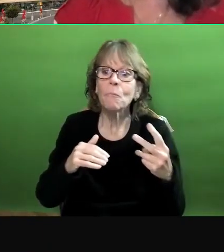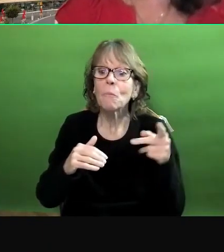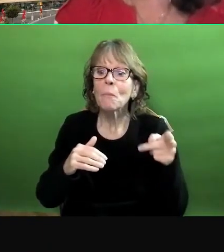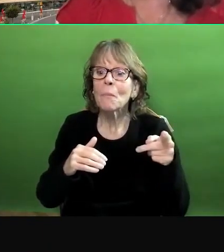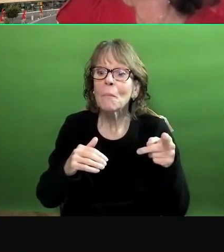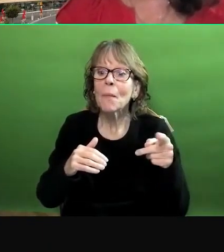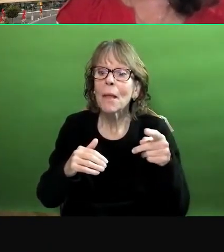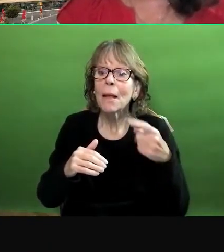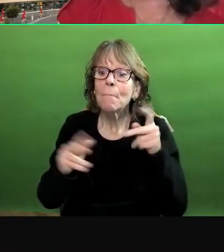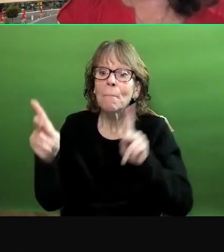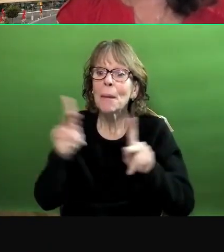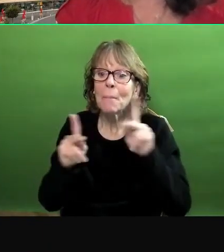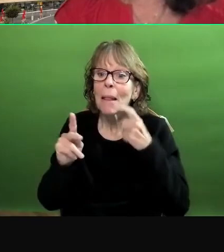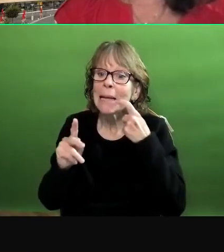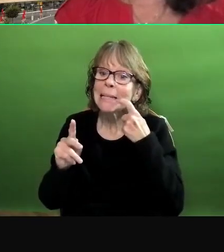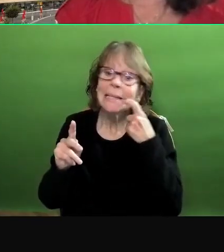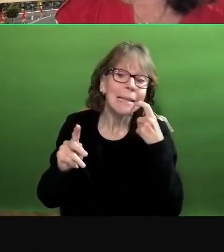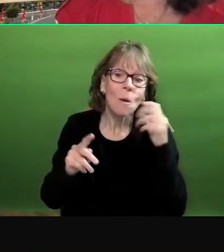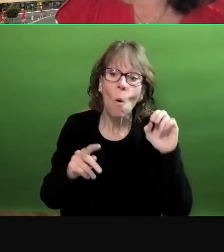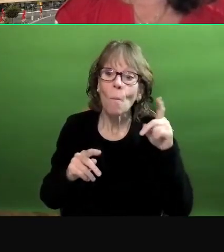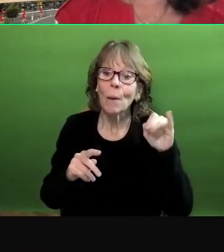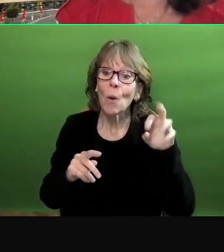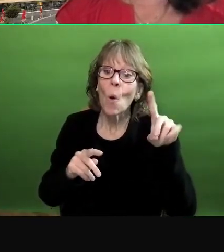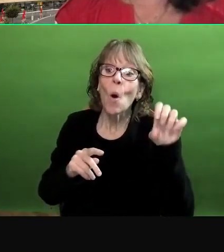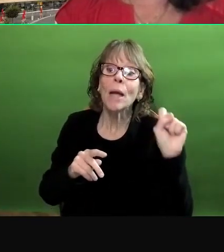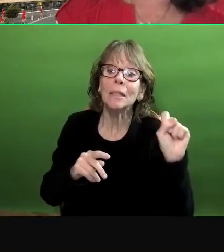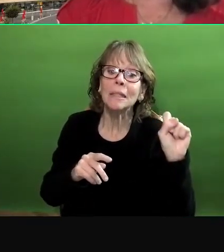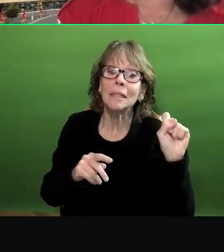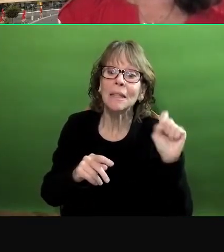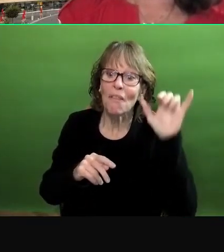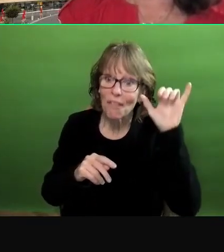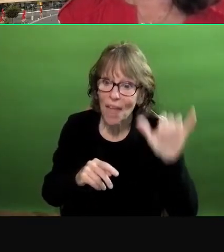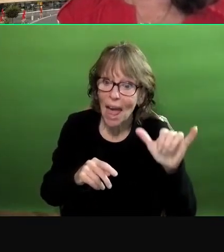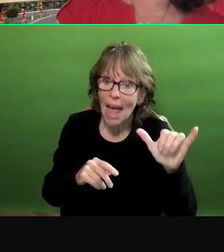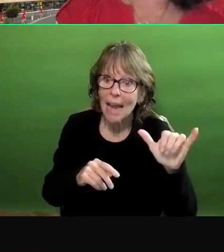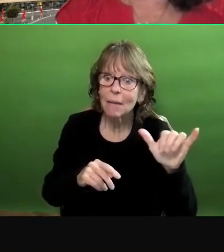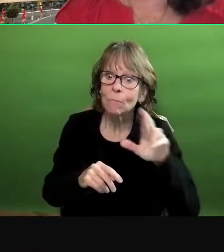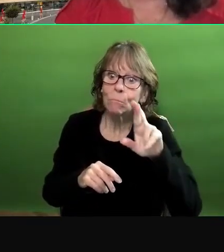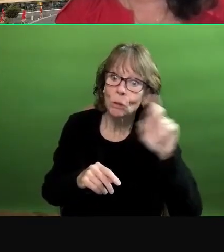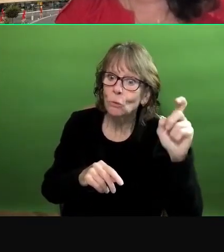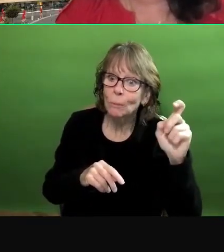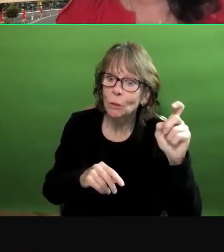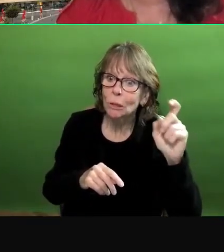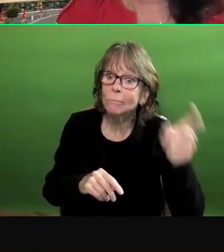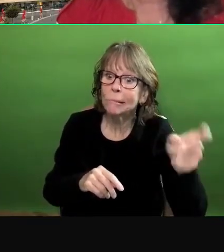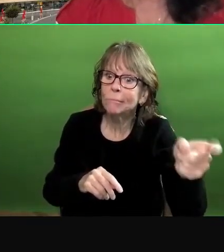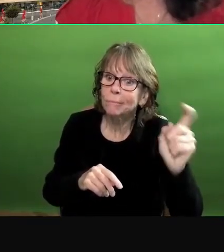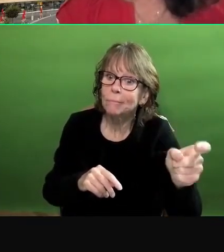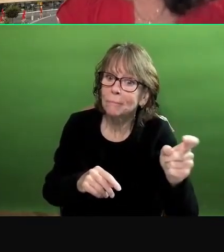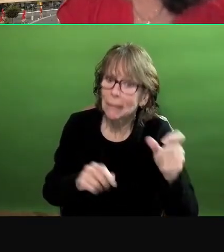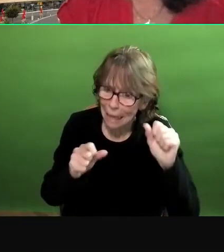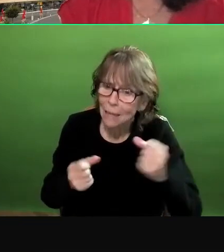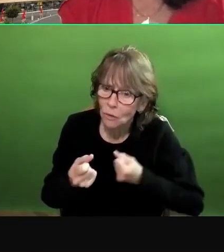actually causing harm. So in this algorithm, it just came out of New York Times earlier this week.